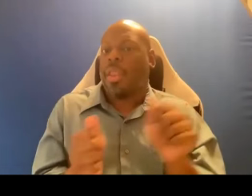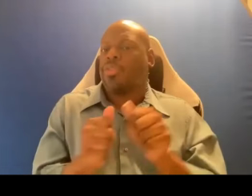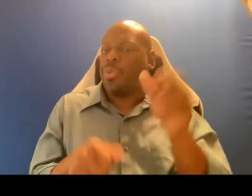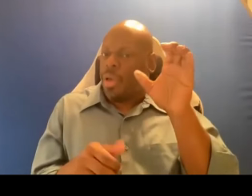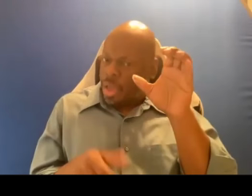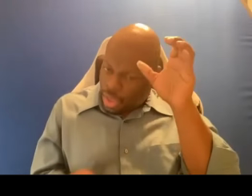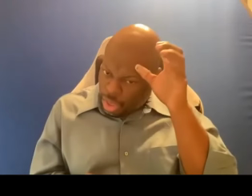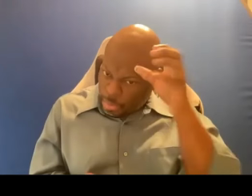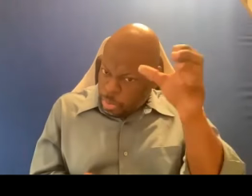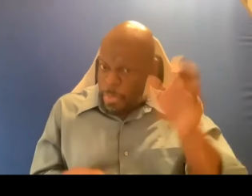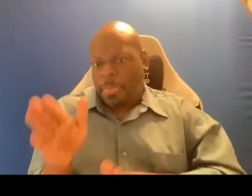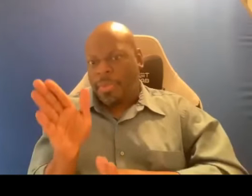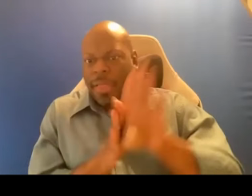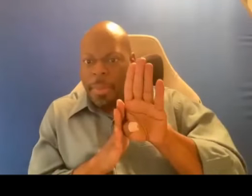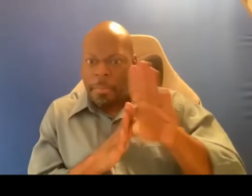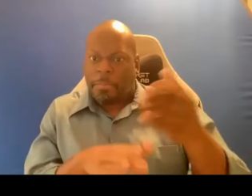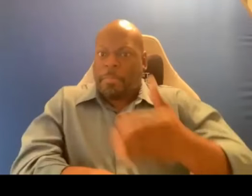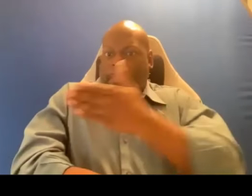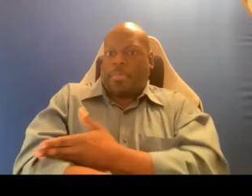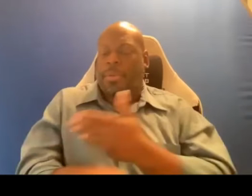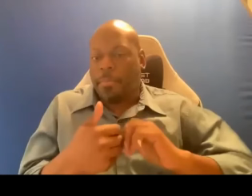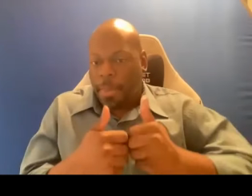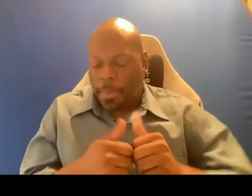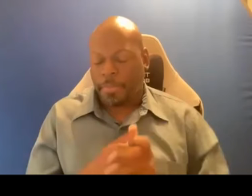North Carolina has approved job classifications for DeafBlind